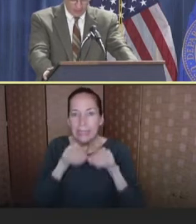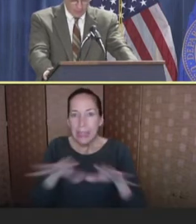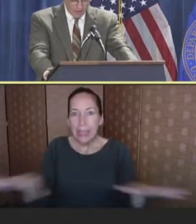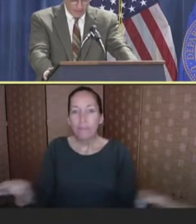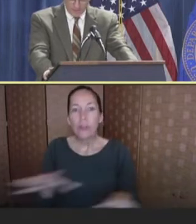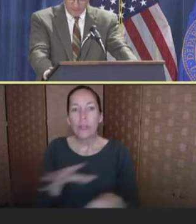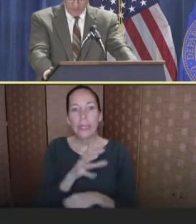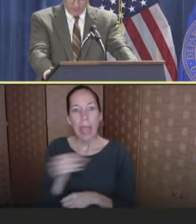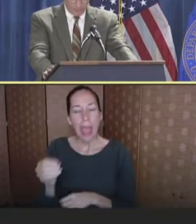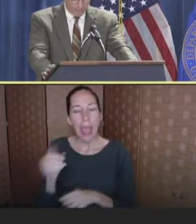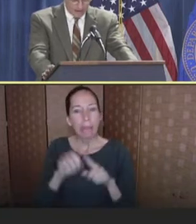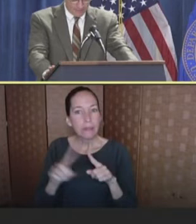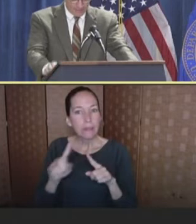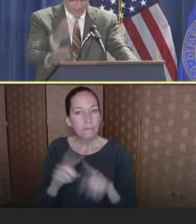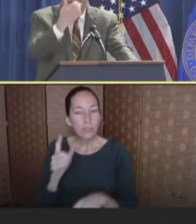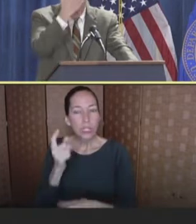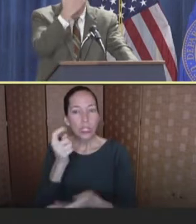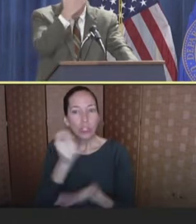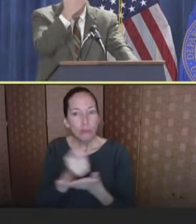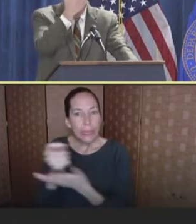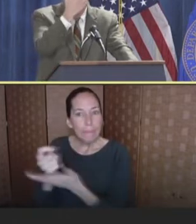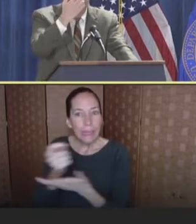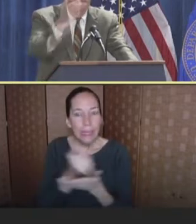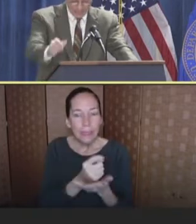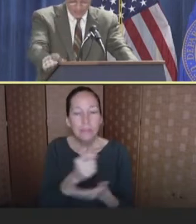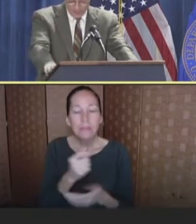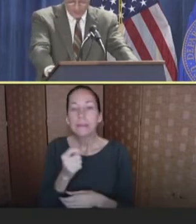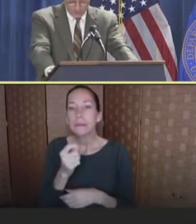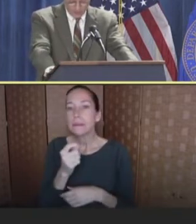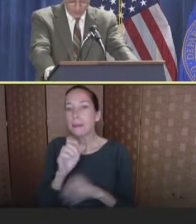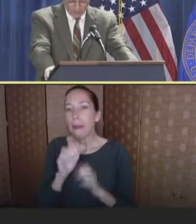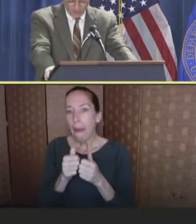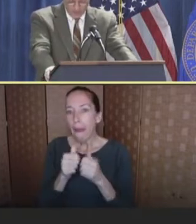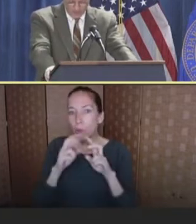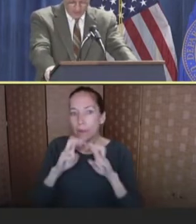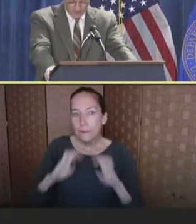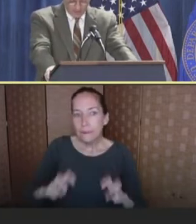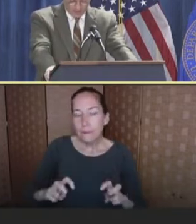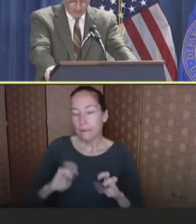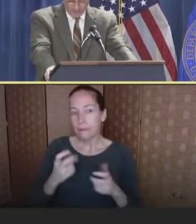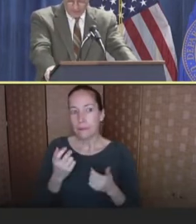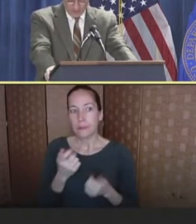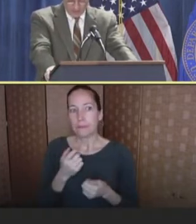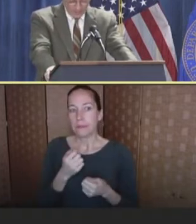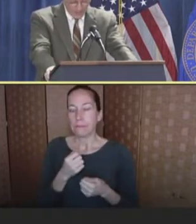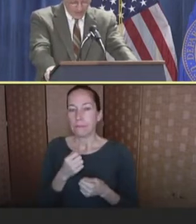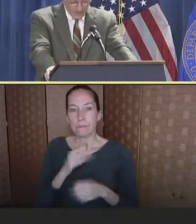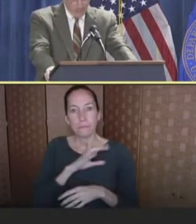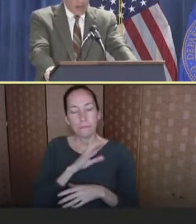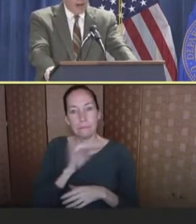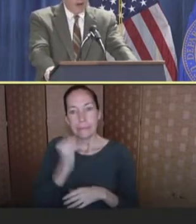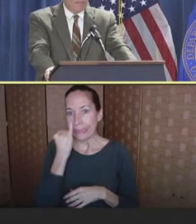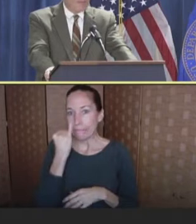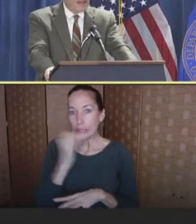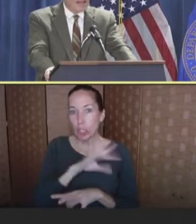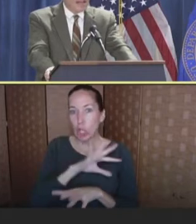ways to provide effective assessments and provide lessons from inclusive facilities.